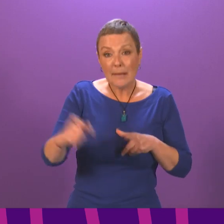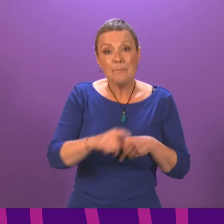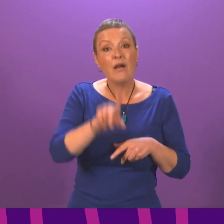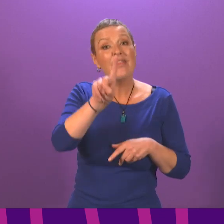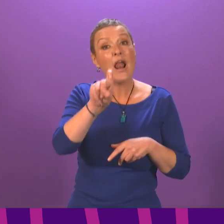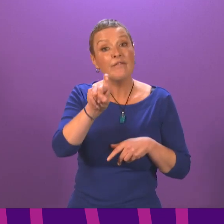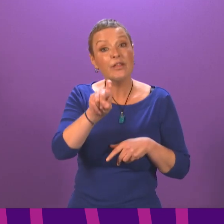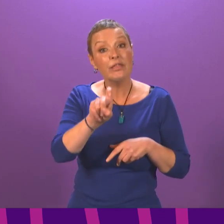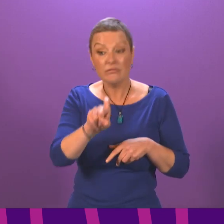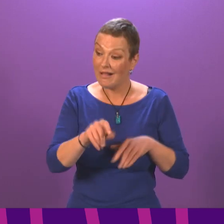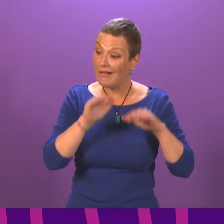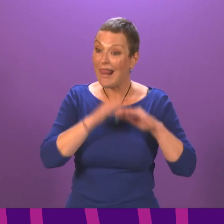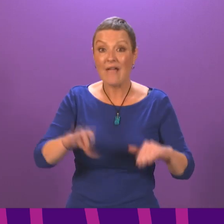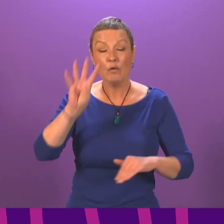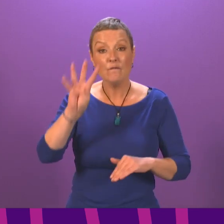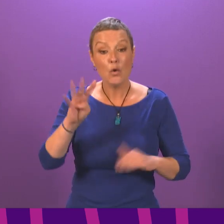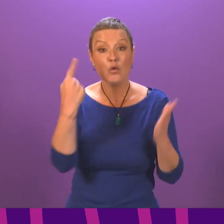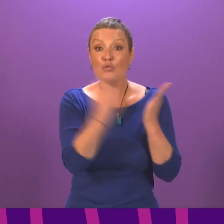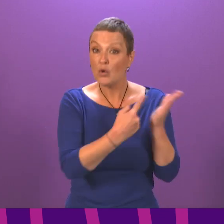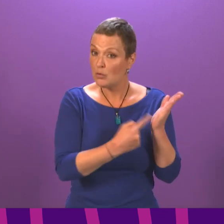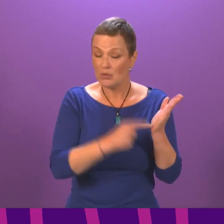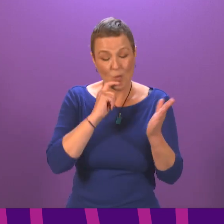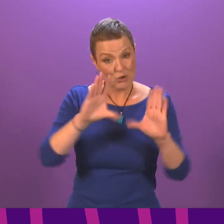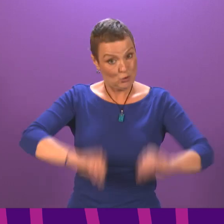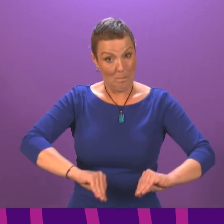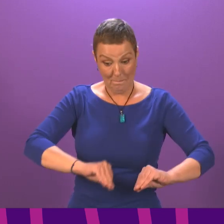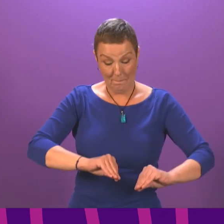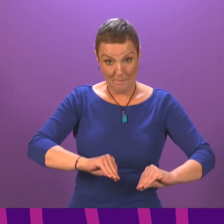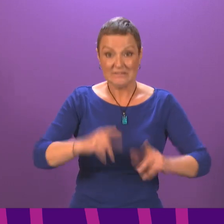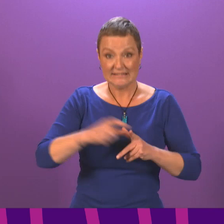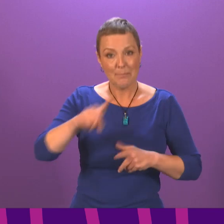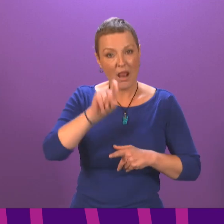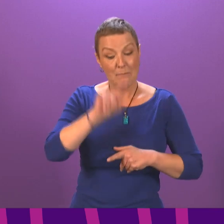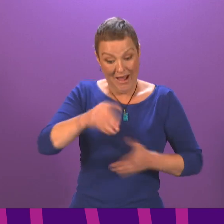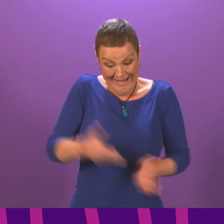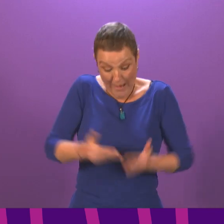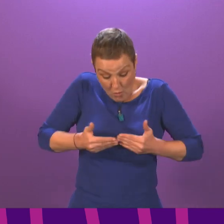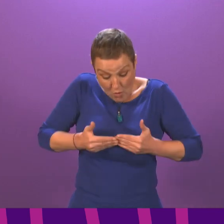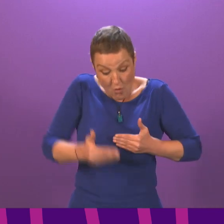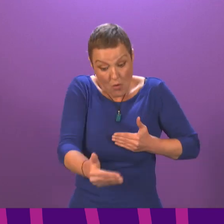the case. Between now and then, we will be looking at the particular circumstances in